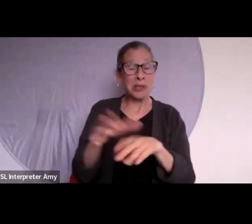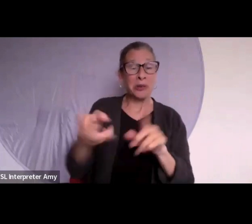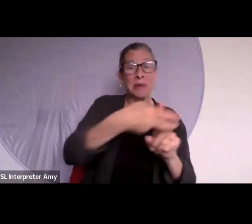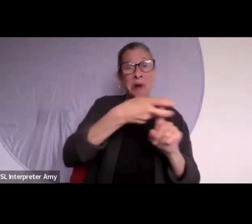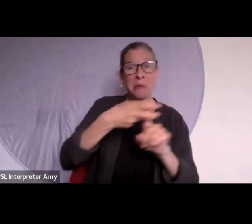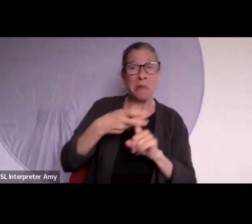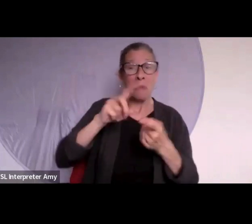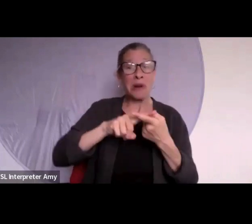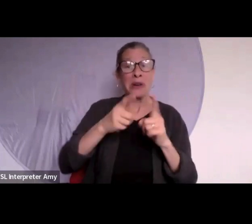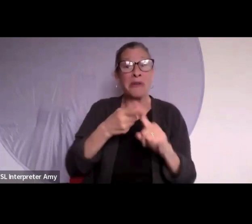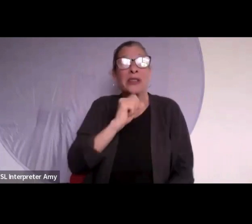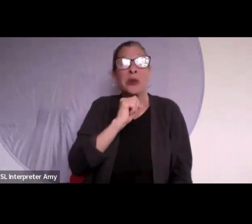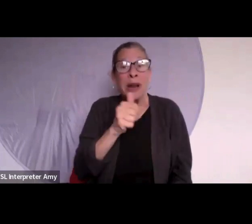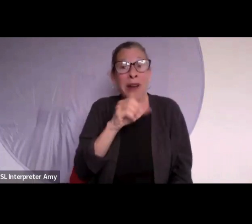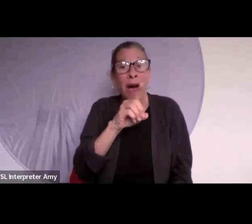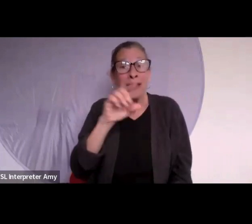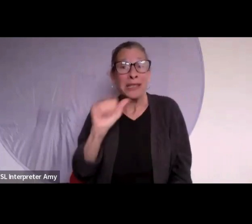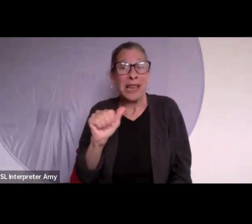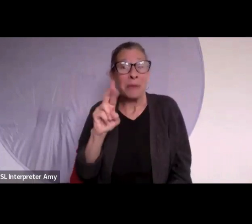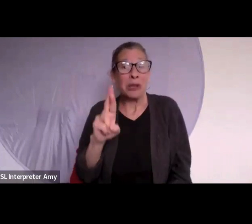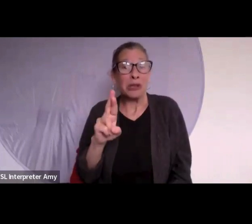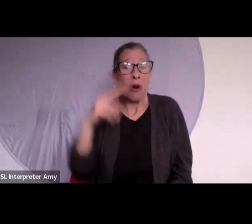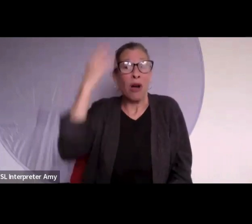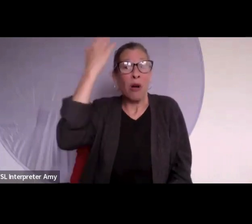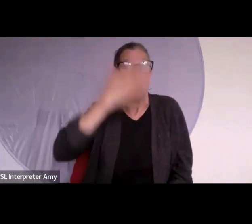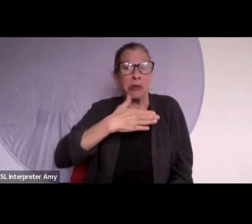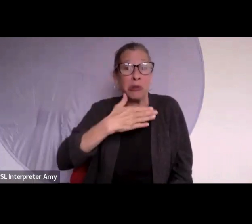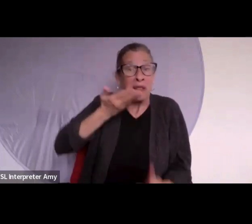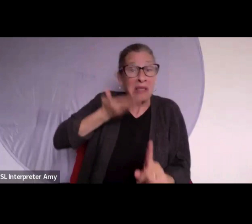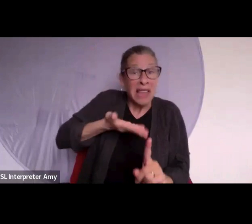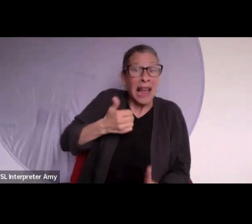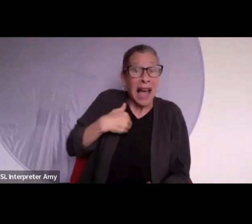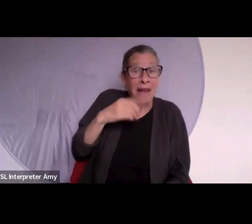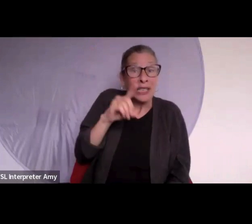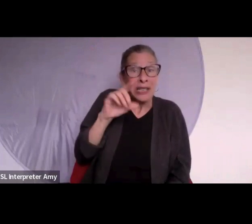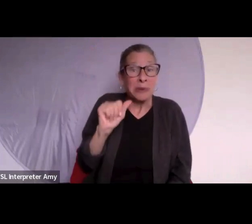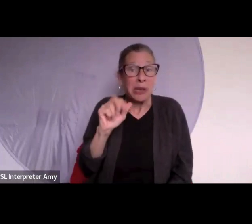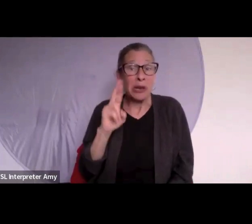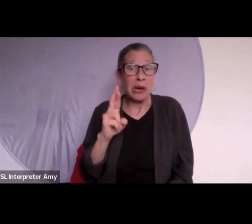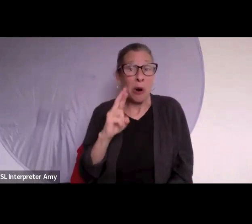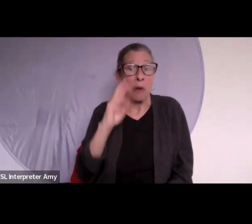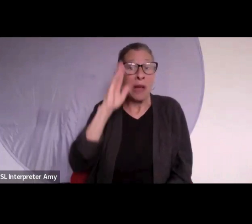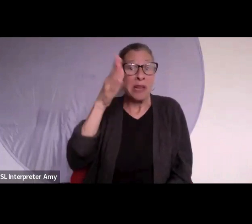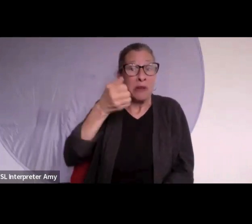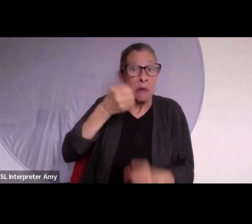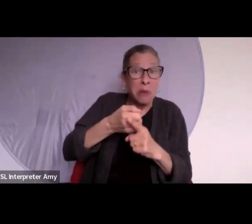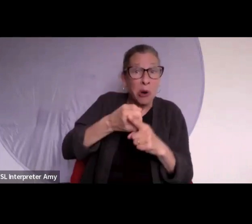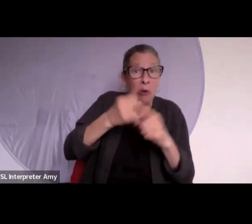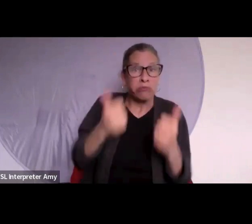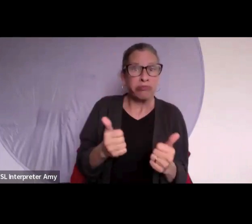are non disabled or don't realize that they have a disability or don't realize that someday they might have a disability, or definitely have a lot of friends with